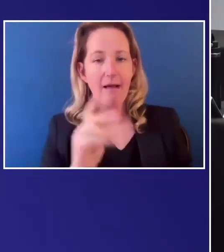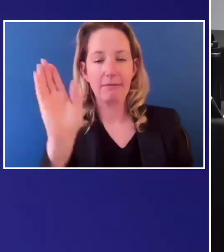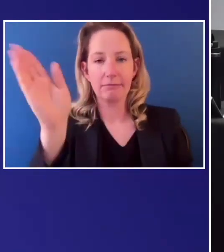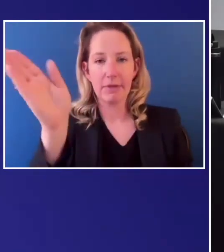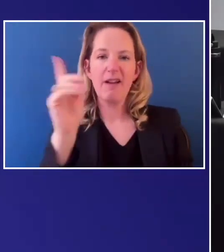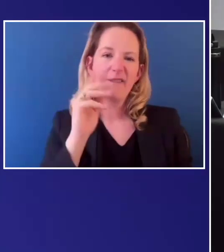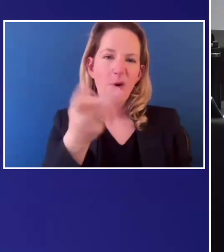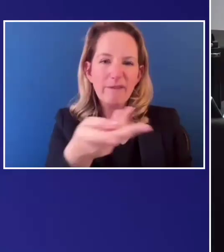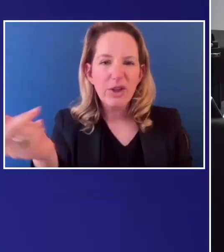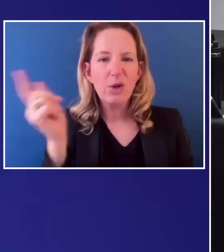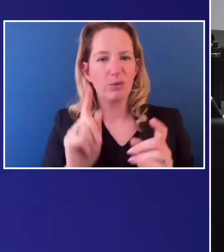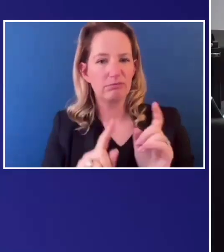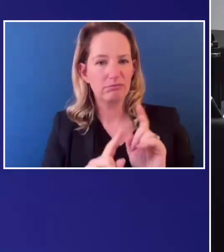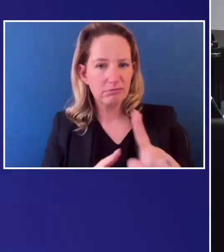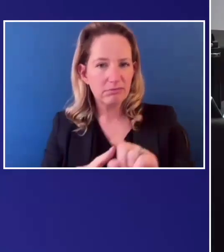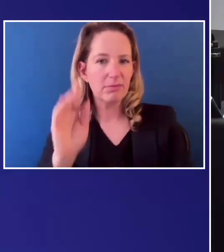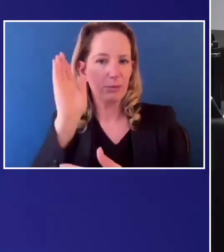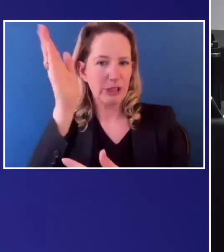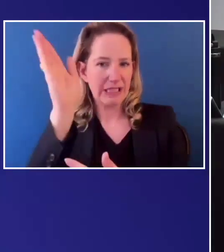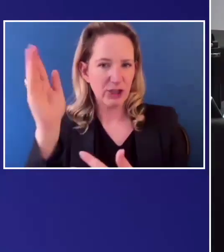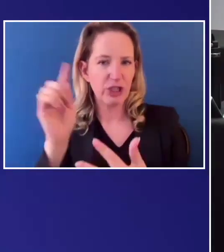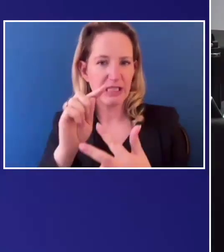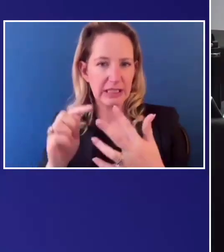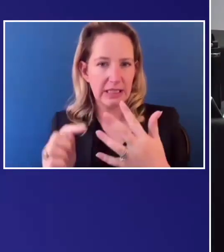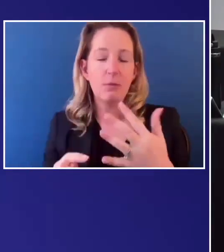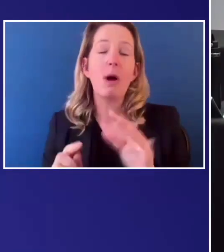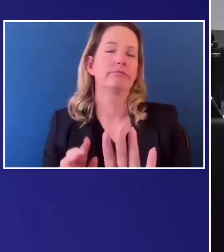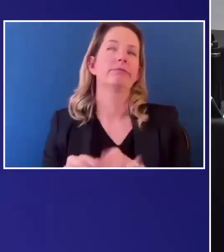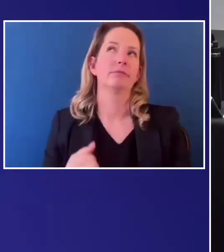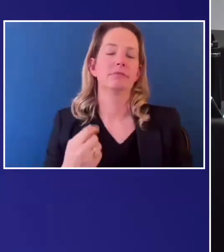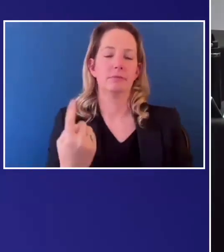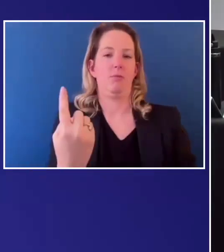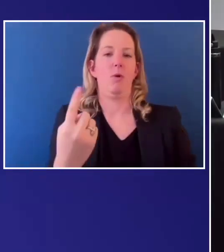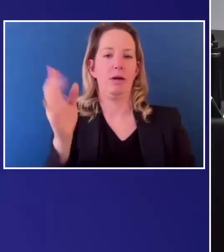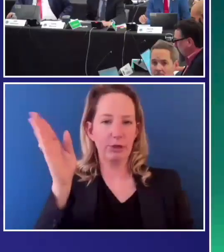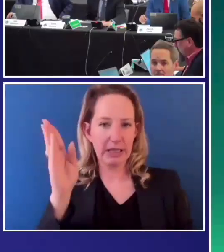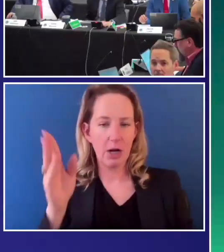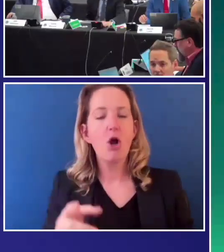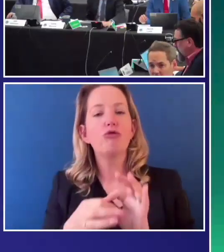presentations -- for a presentation on cohort aggregation.